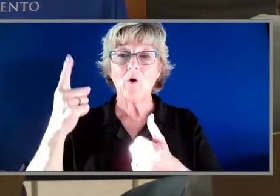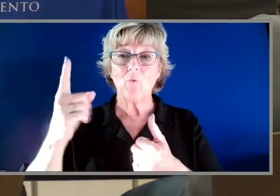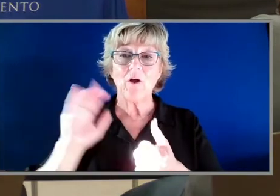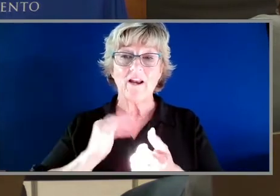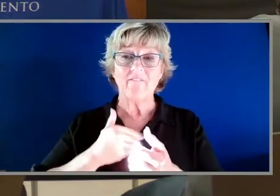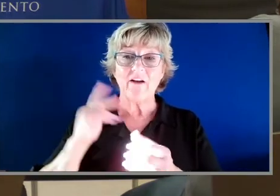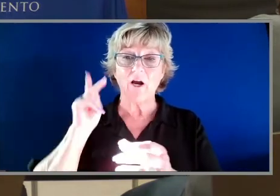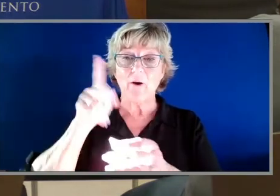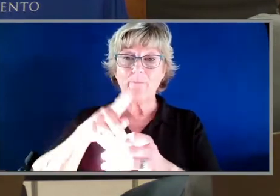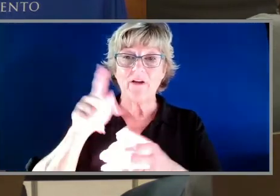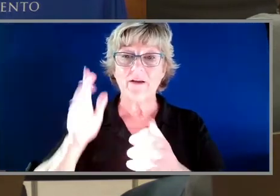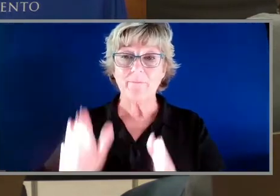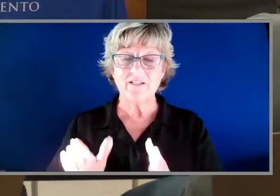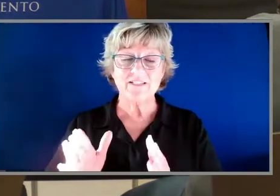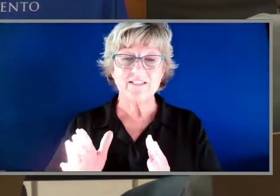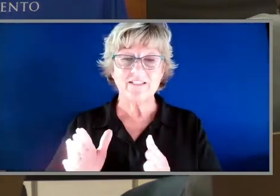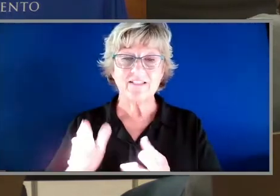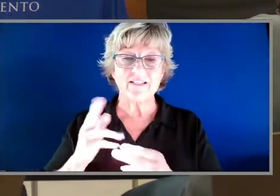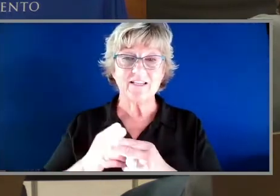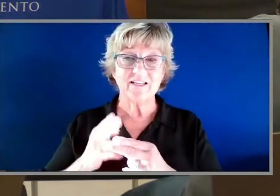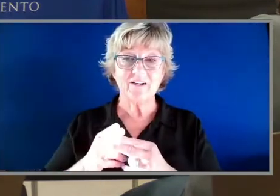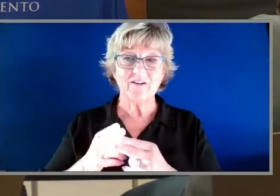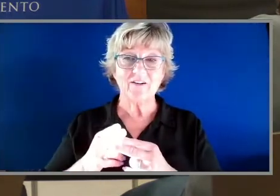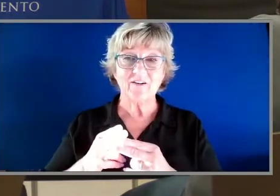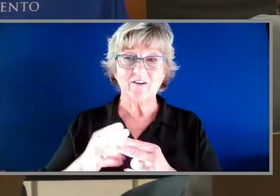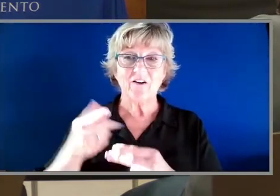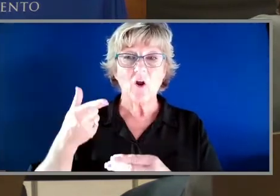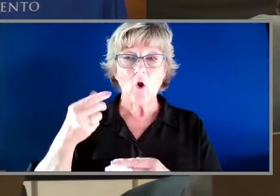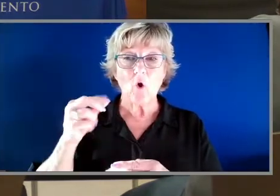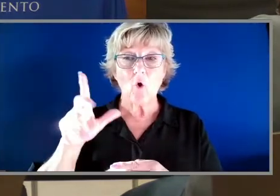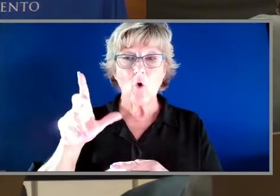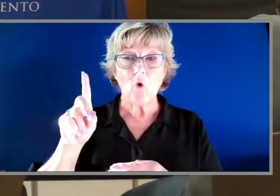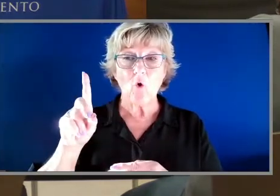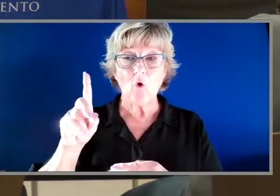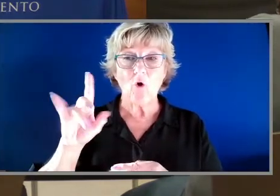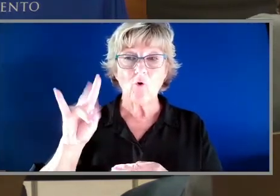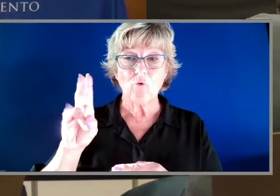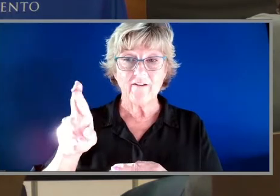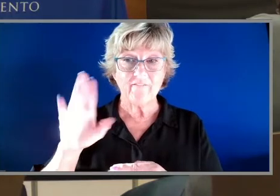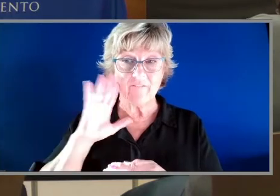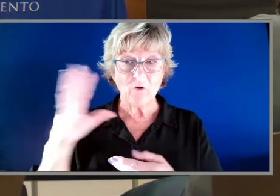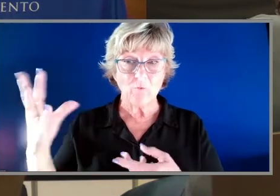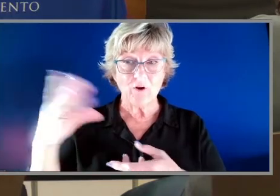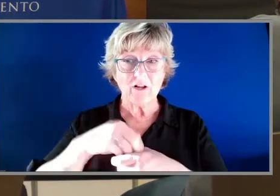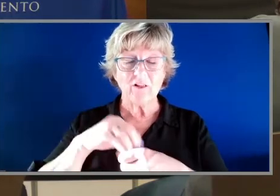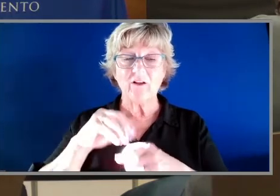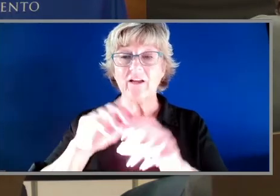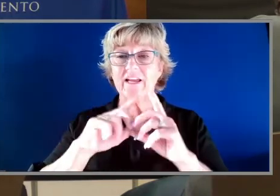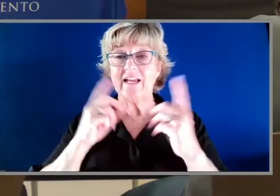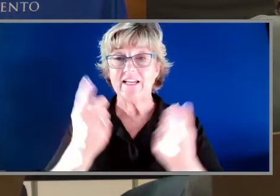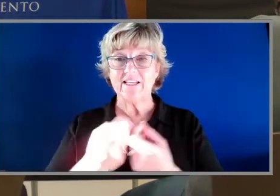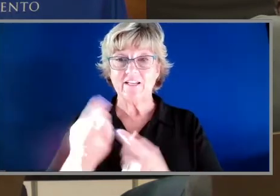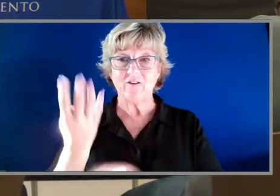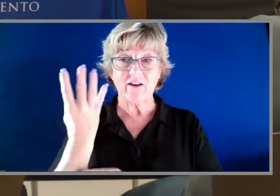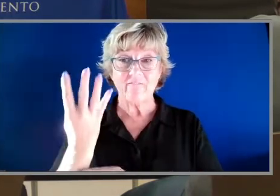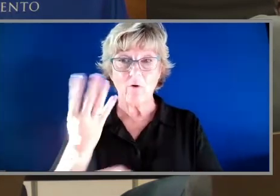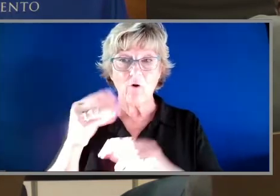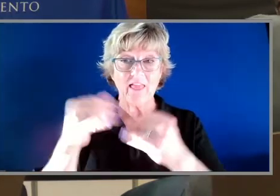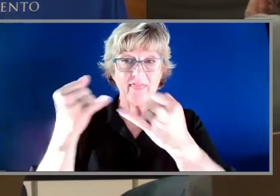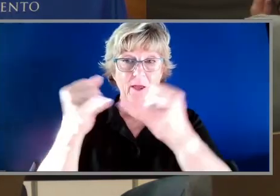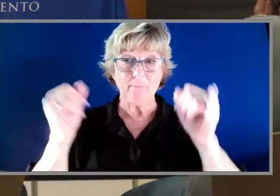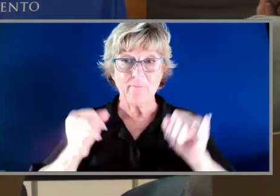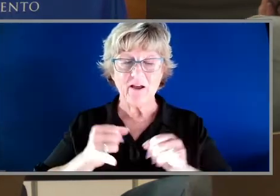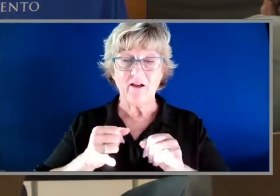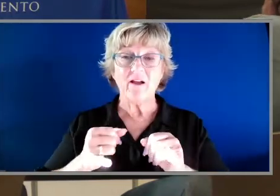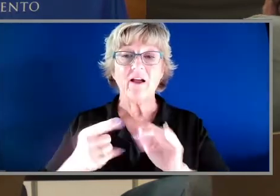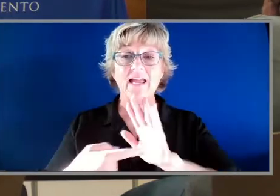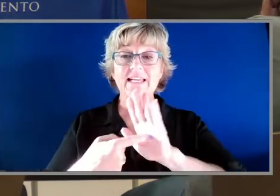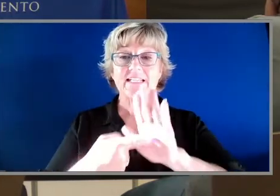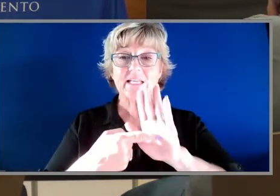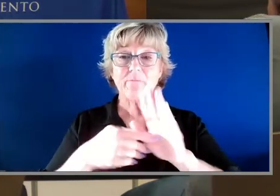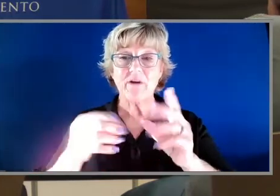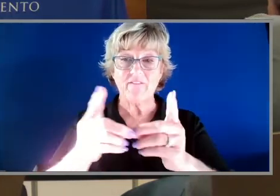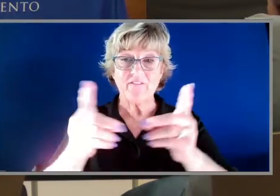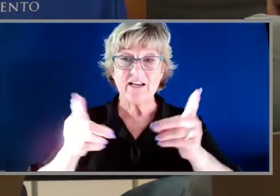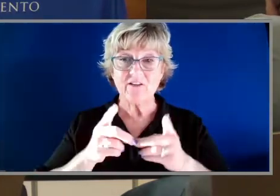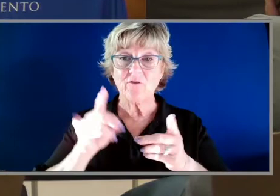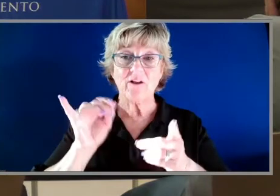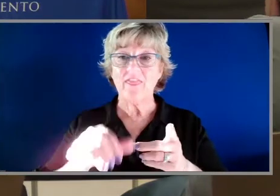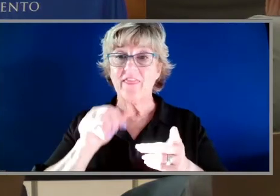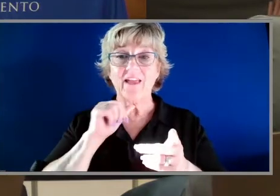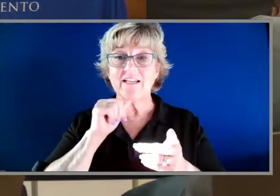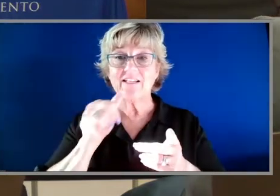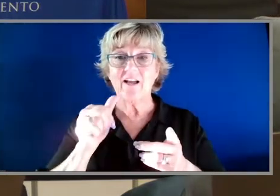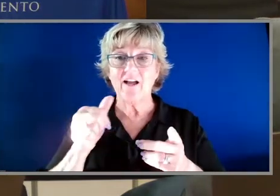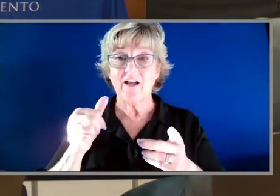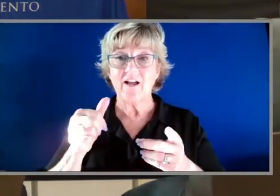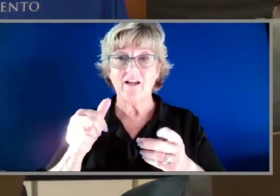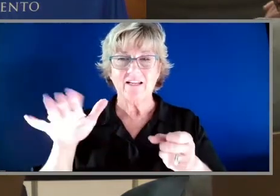Studio: The first question I have from one of our participants, it is, is gold river being included in district